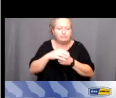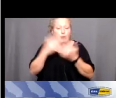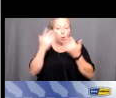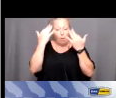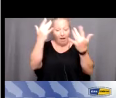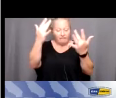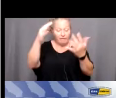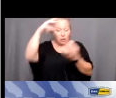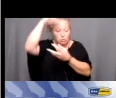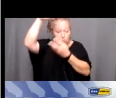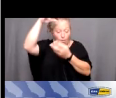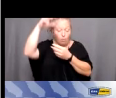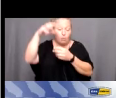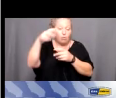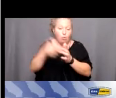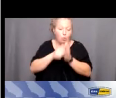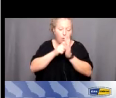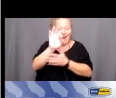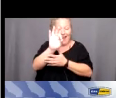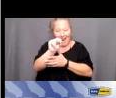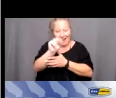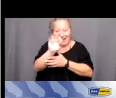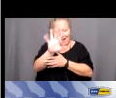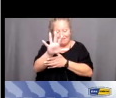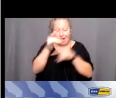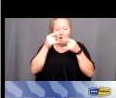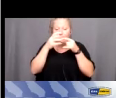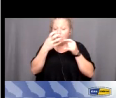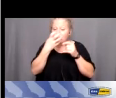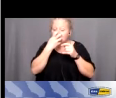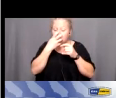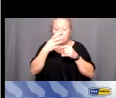Regulation requires N. 95 respirators, which are sometimes called dust masks.